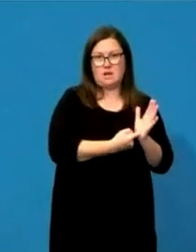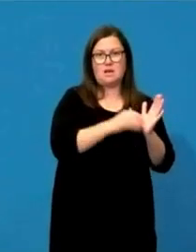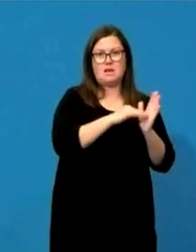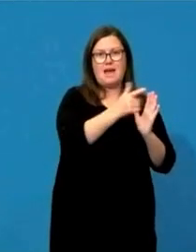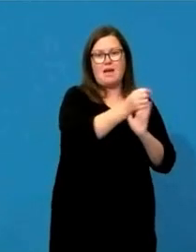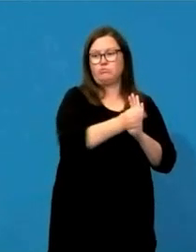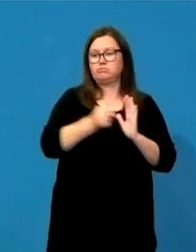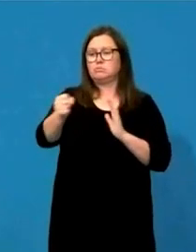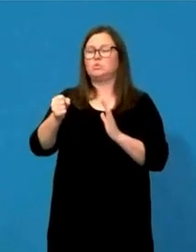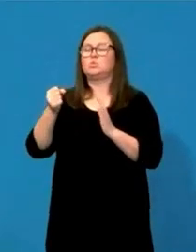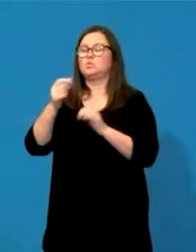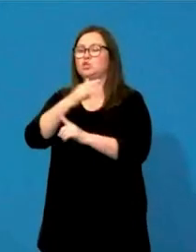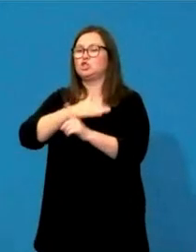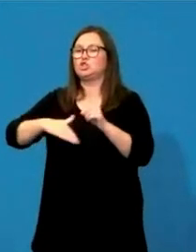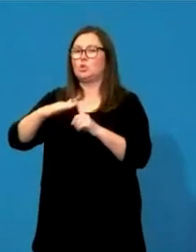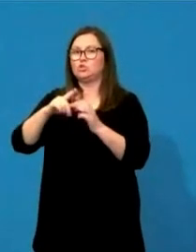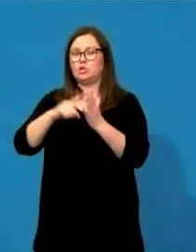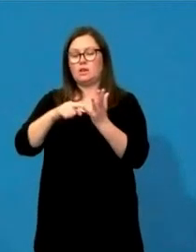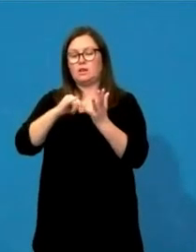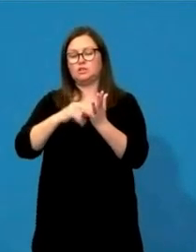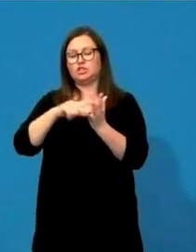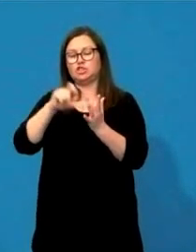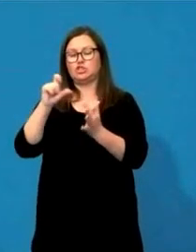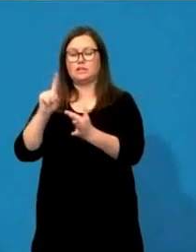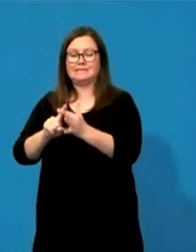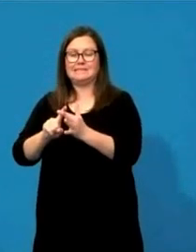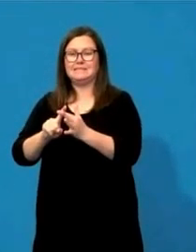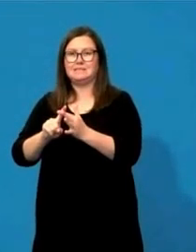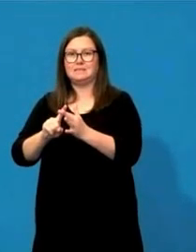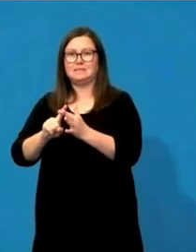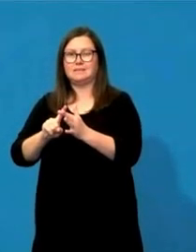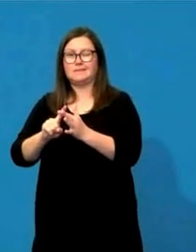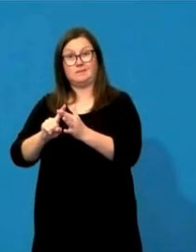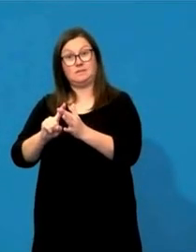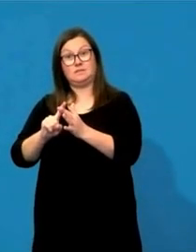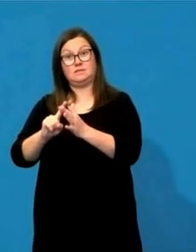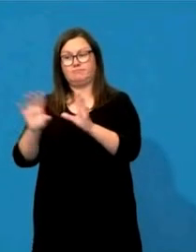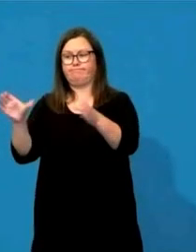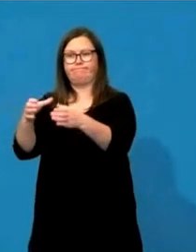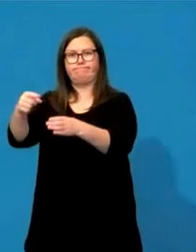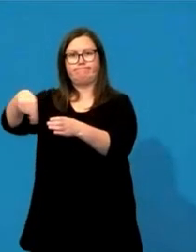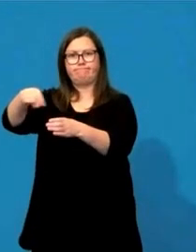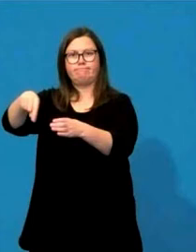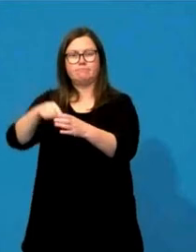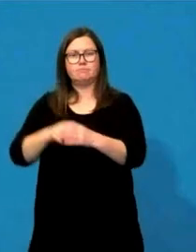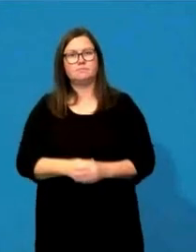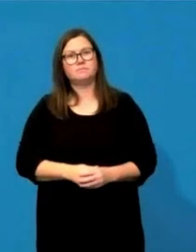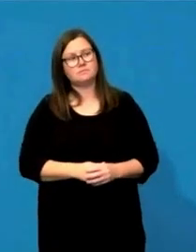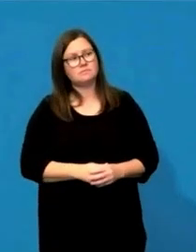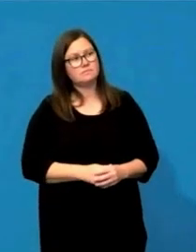And, Lauren, if I could also get you to explain to the Commissioners what your